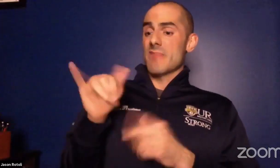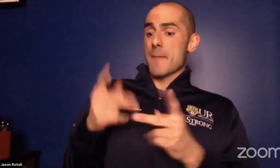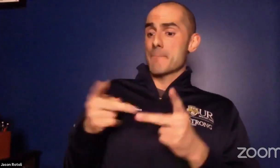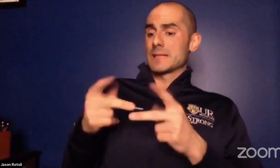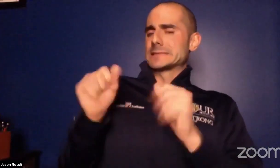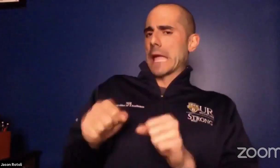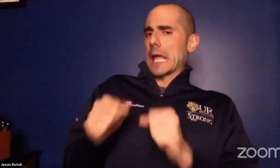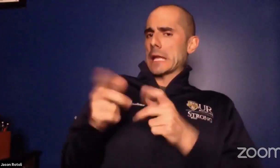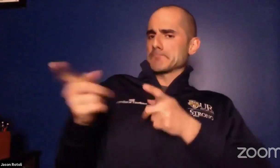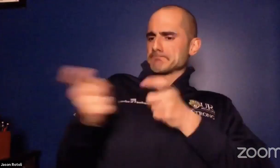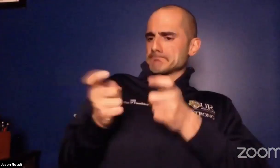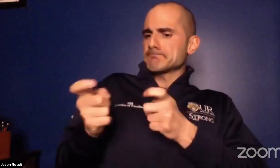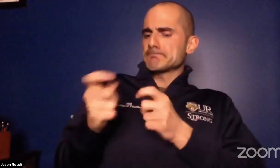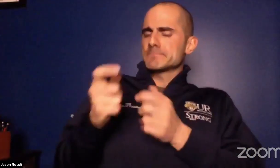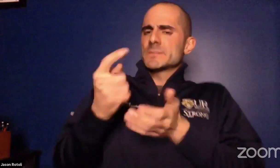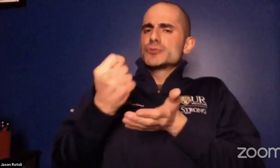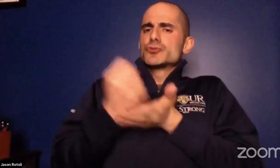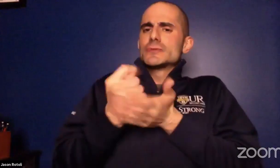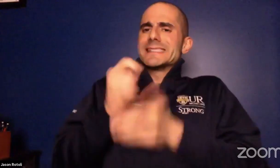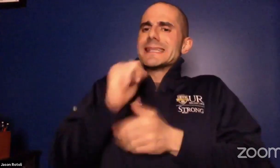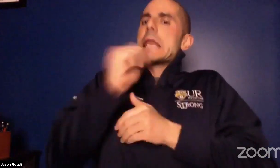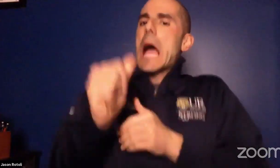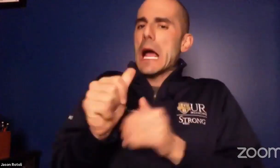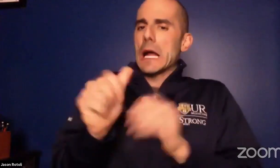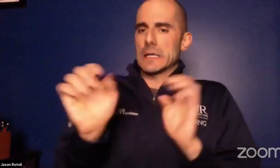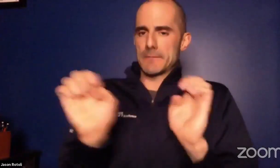Or the PCP will ask you to wait and come into the office.